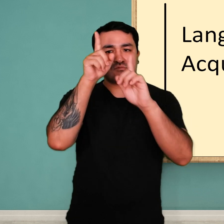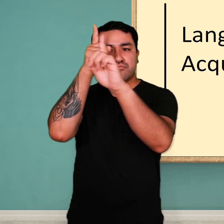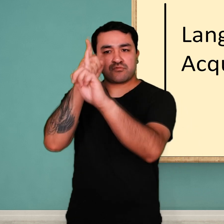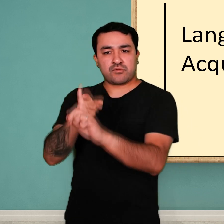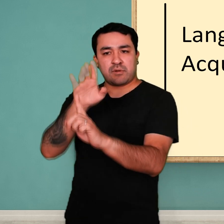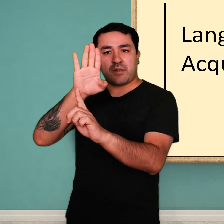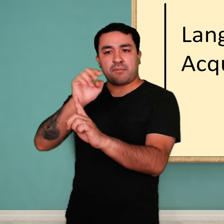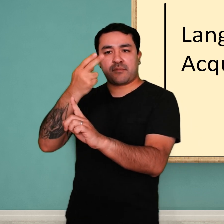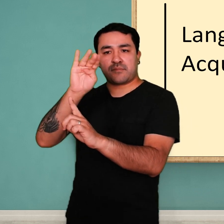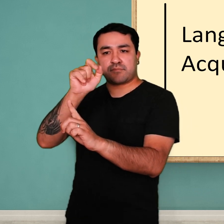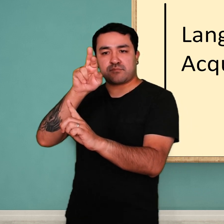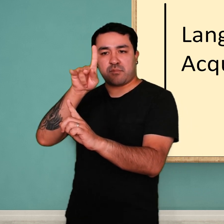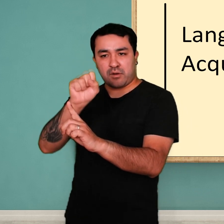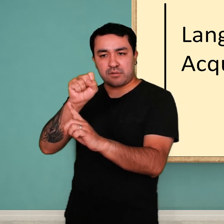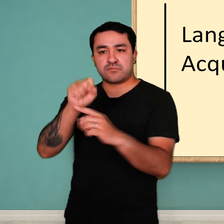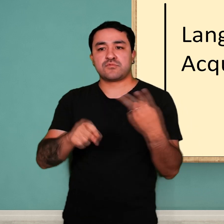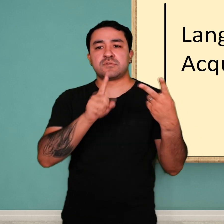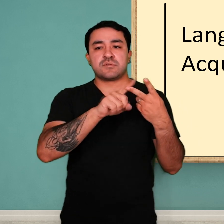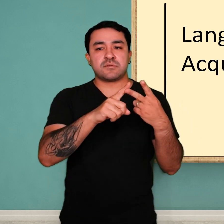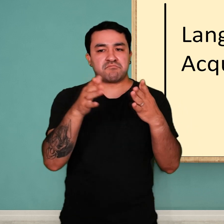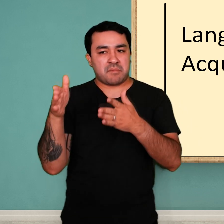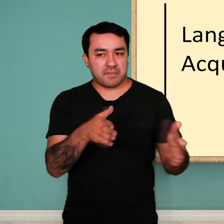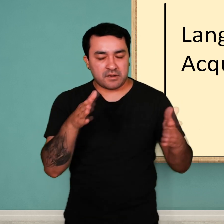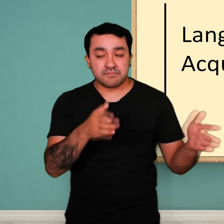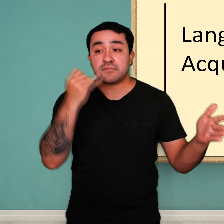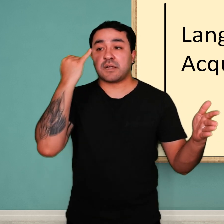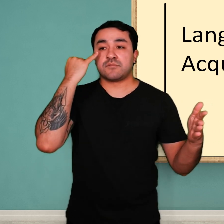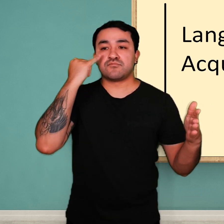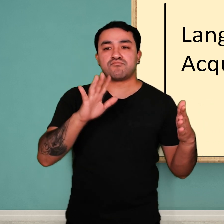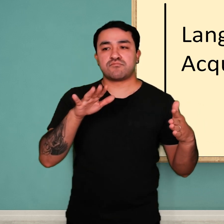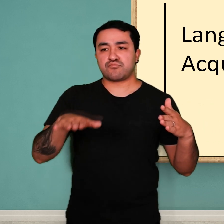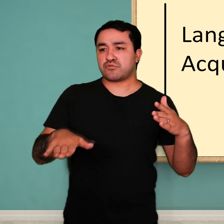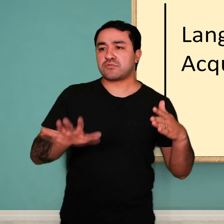and protocols for Deaf children under five to ensure they meet the same linguistic